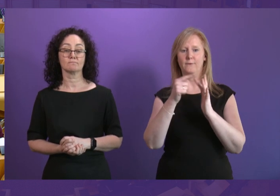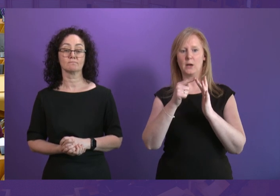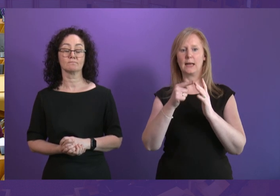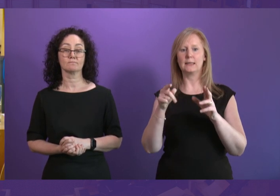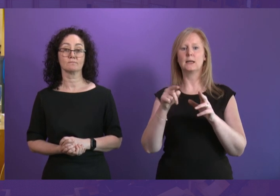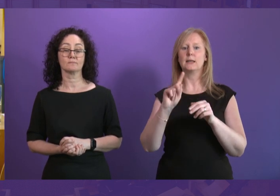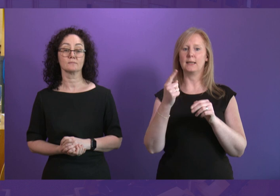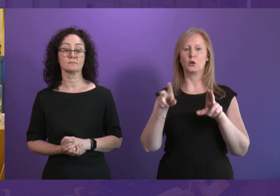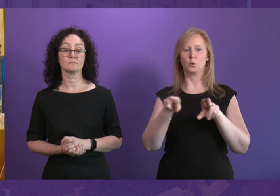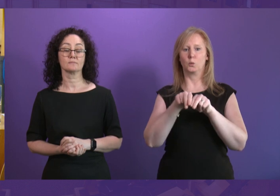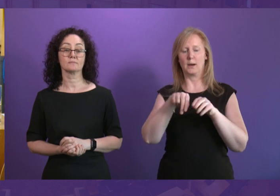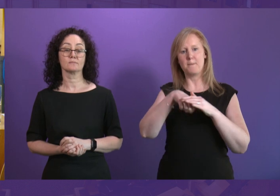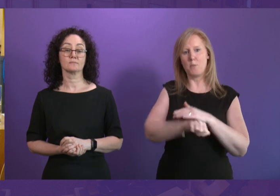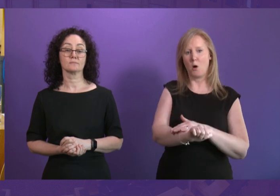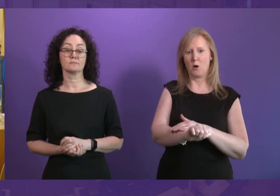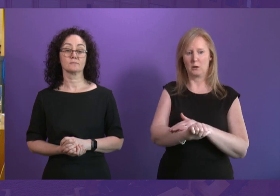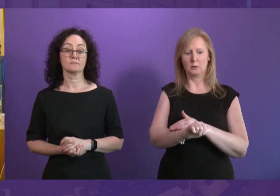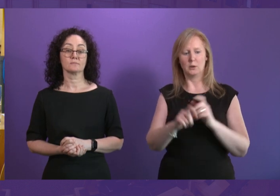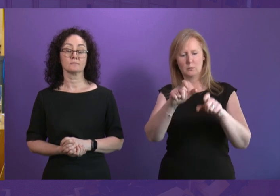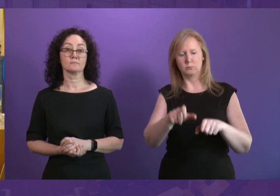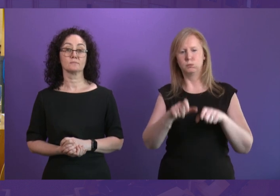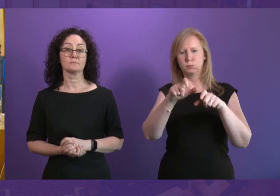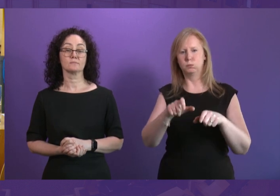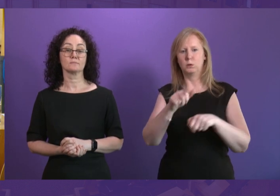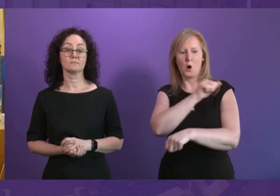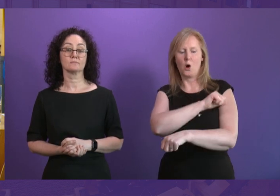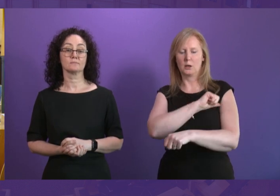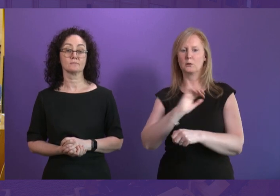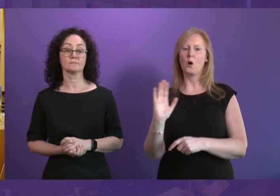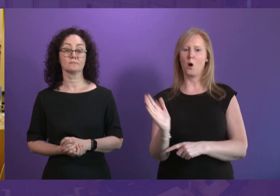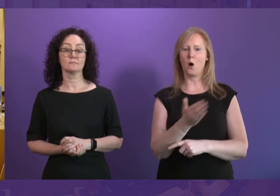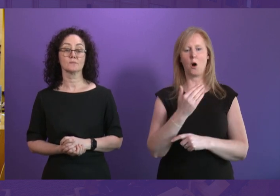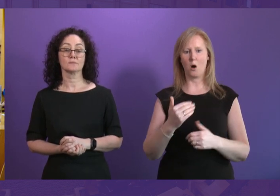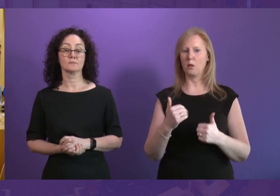Thankfully, after a prolonged stay in hospital, all are now doing well. However, it begs the